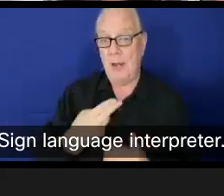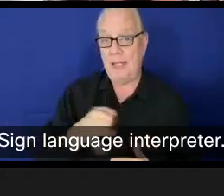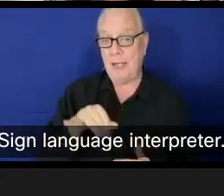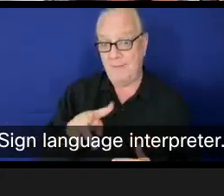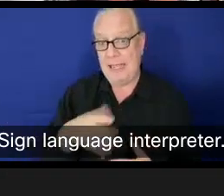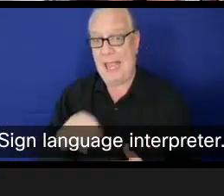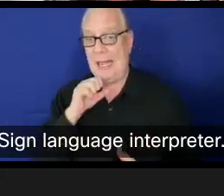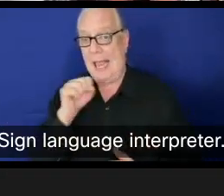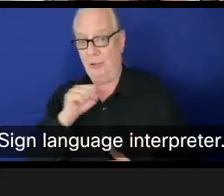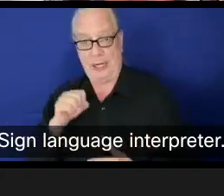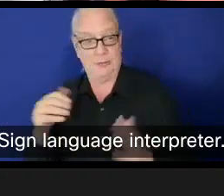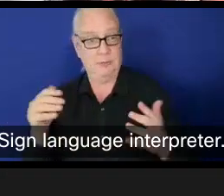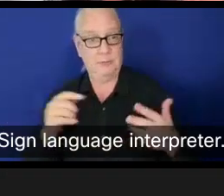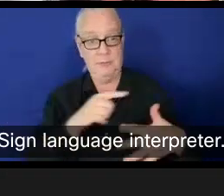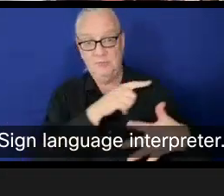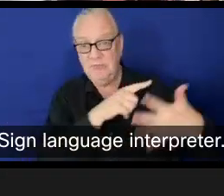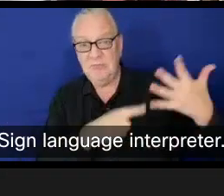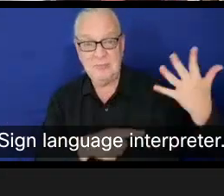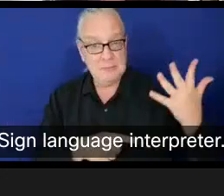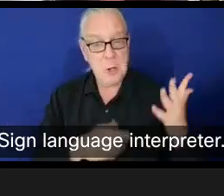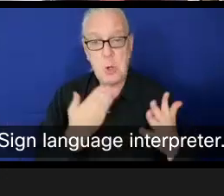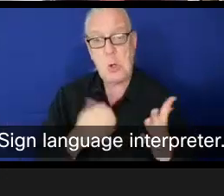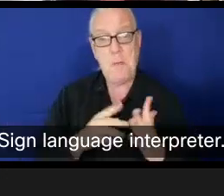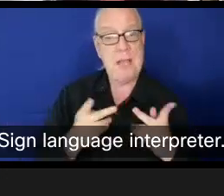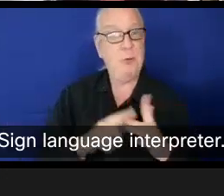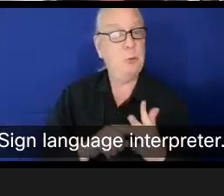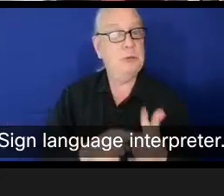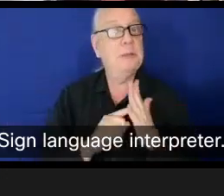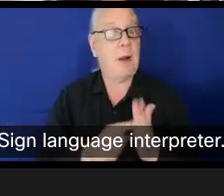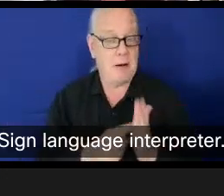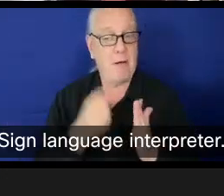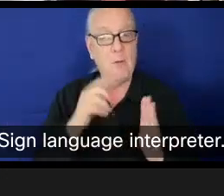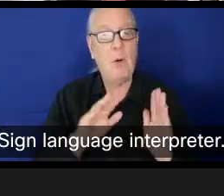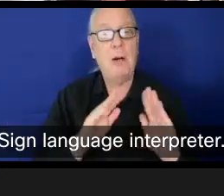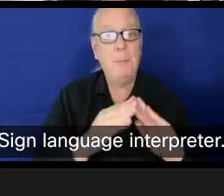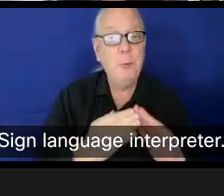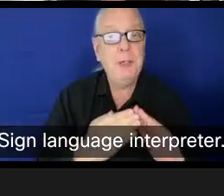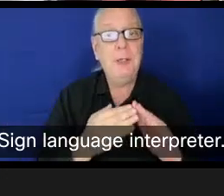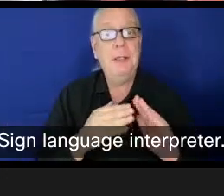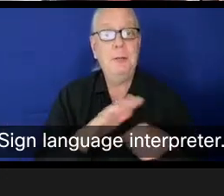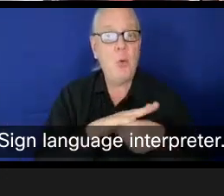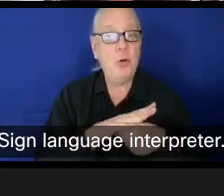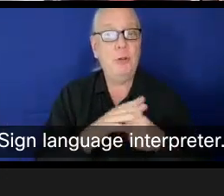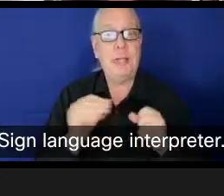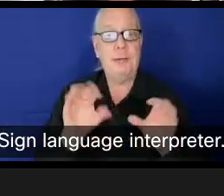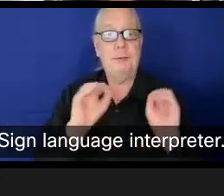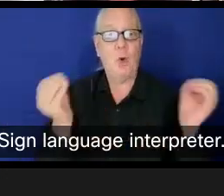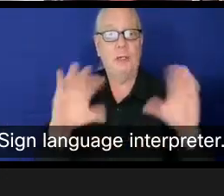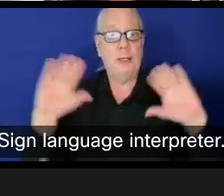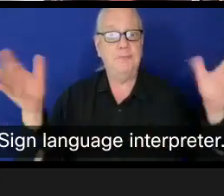thought that might be a helpful kind of starter list of some community national organizations and I'll turn it over to